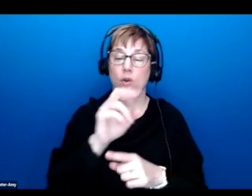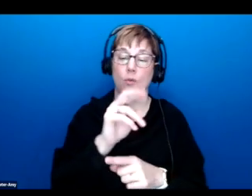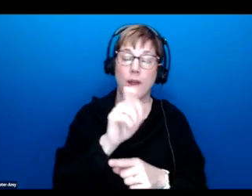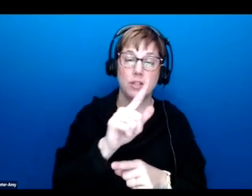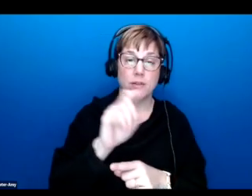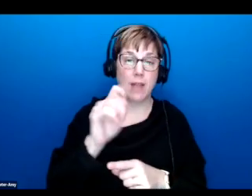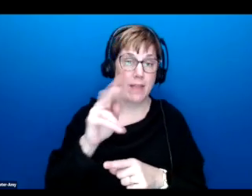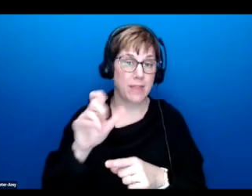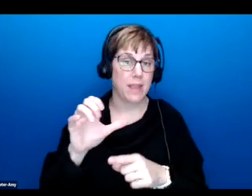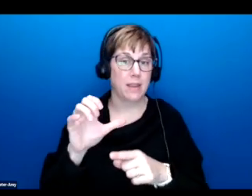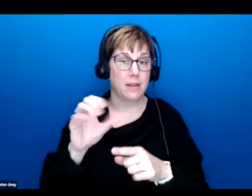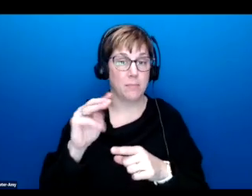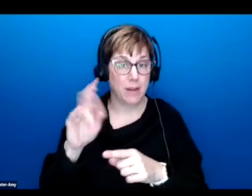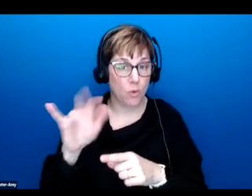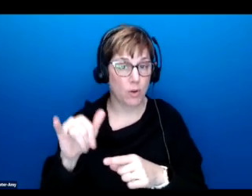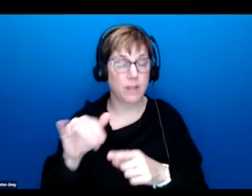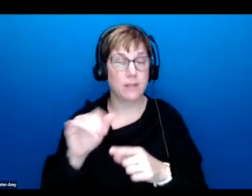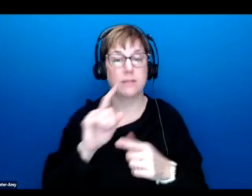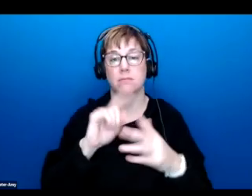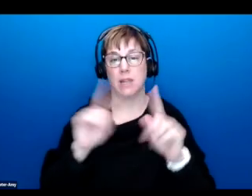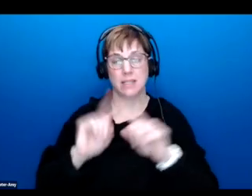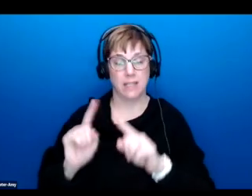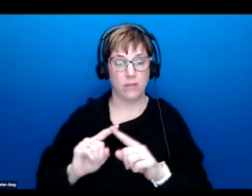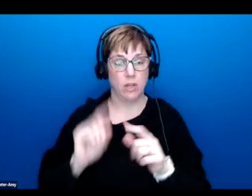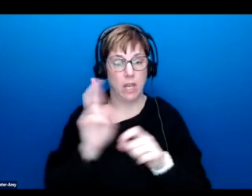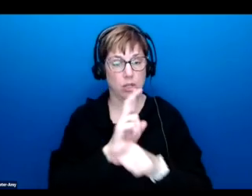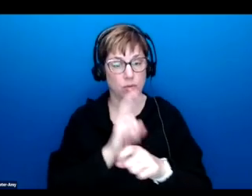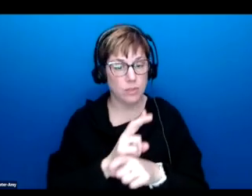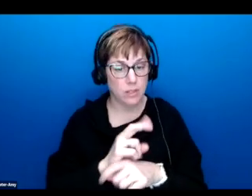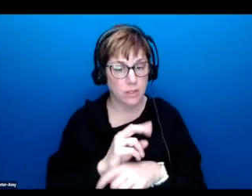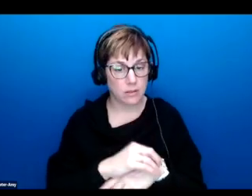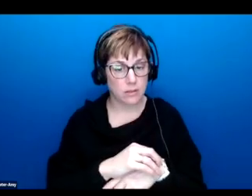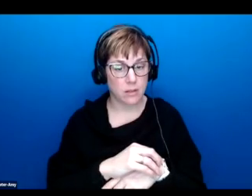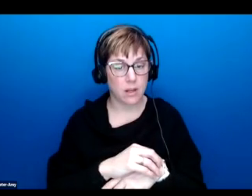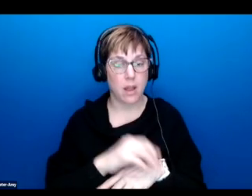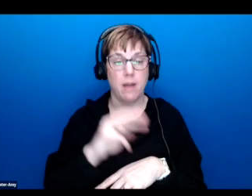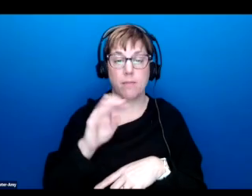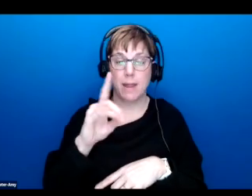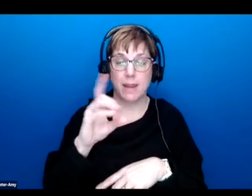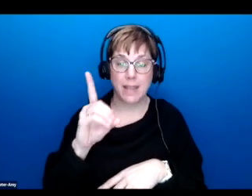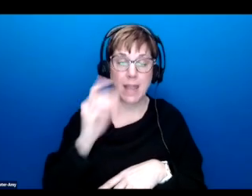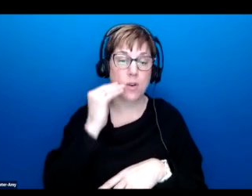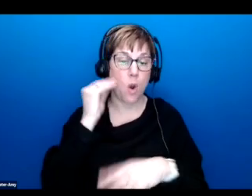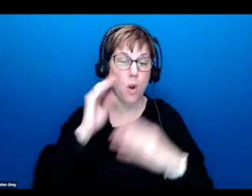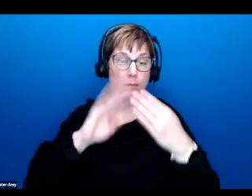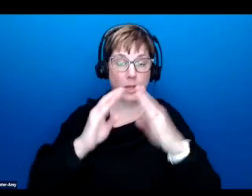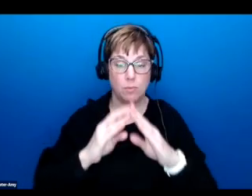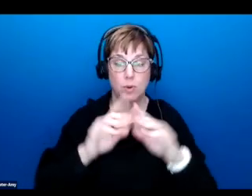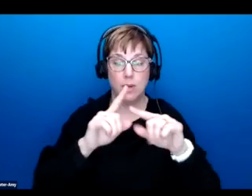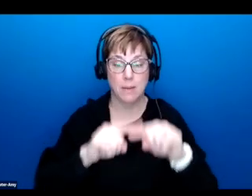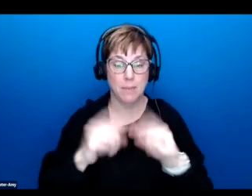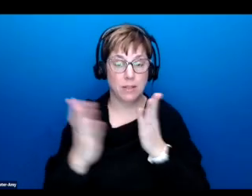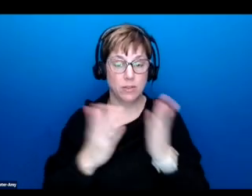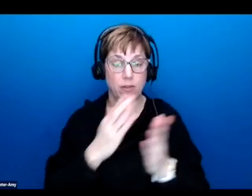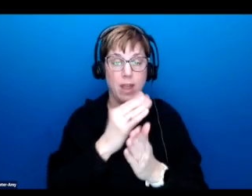needs and the utilization of Medicaid, home and community based services and institutional LTSS services by